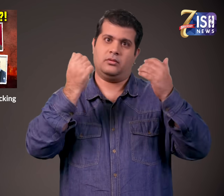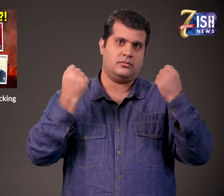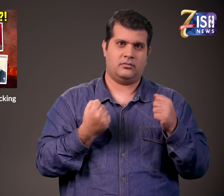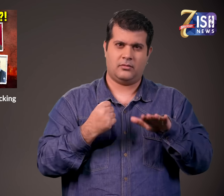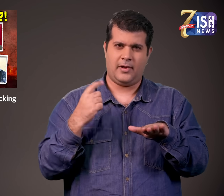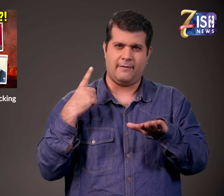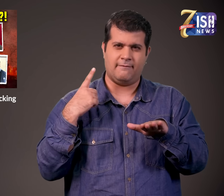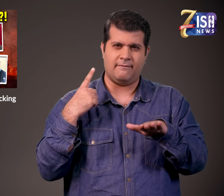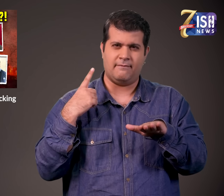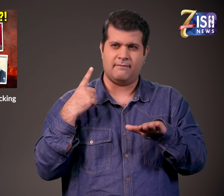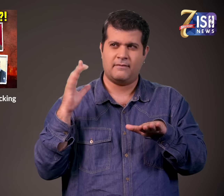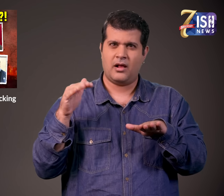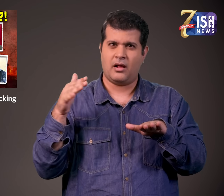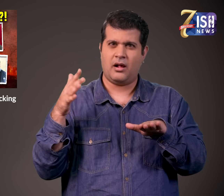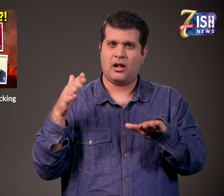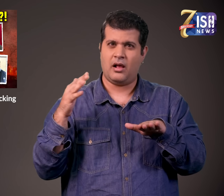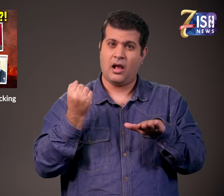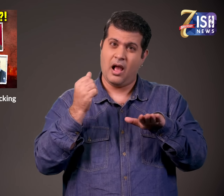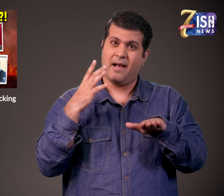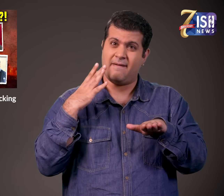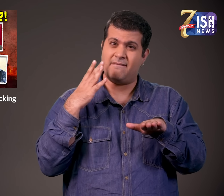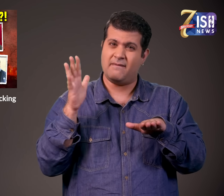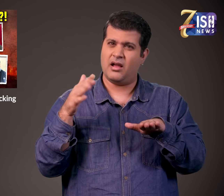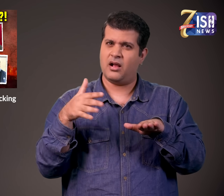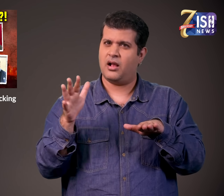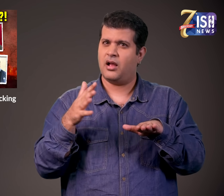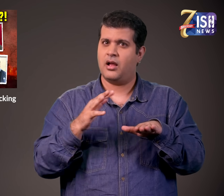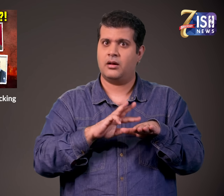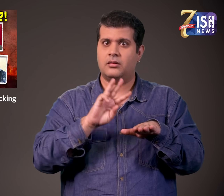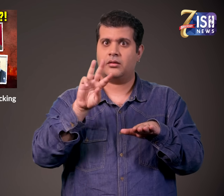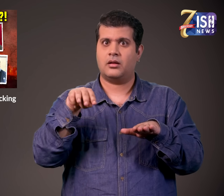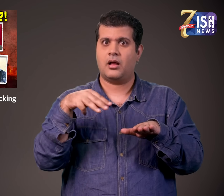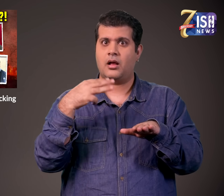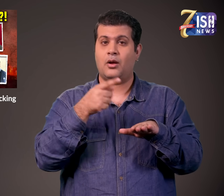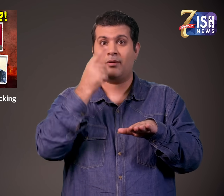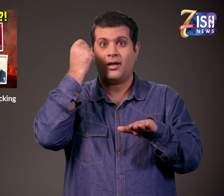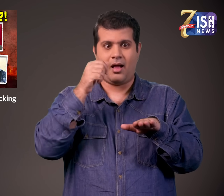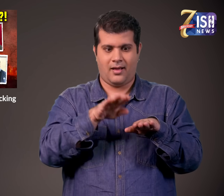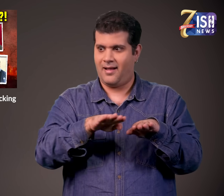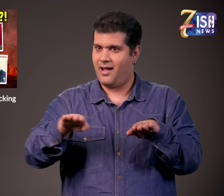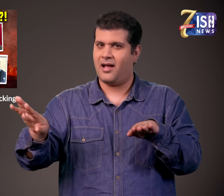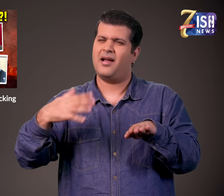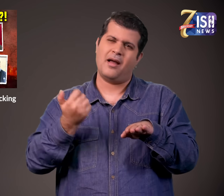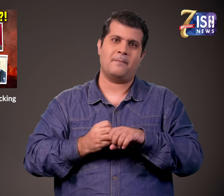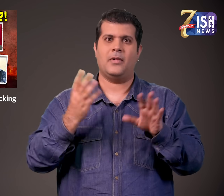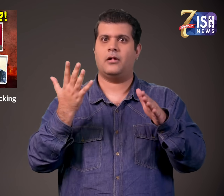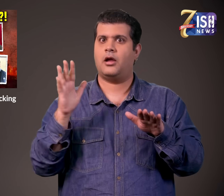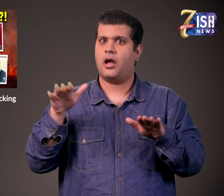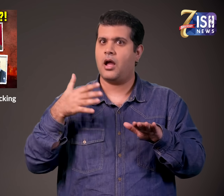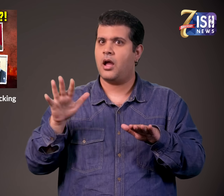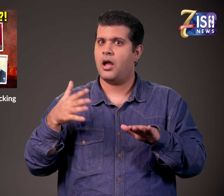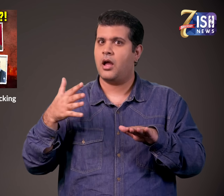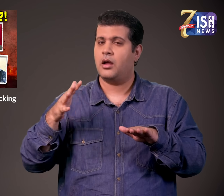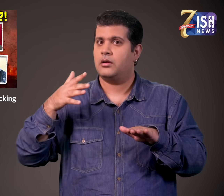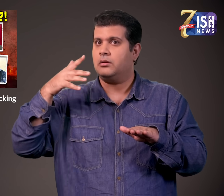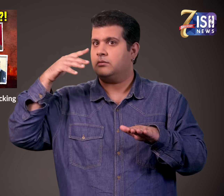He waited three hours for the parking lot to fill so he could carry out the blast, but when no crowd arrived,